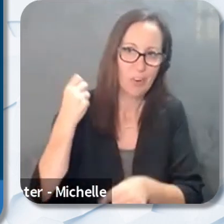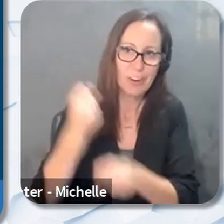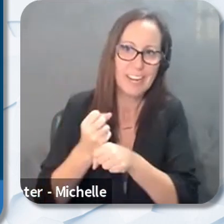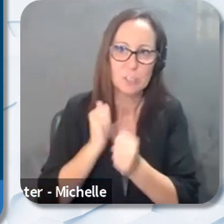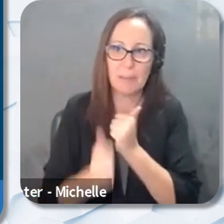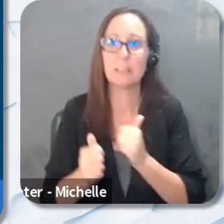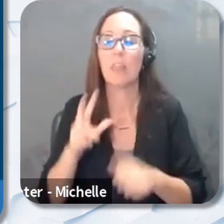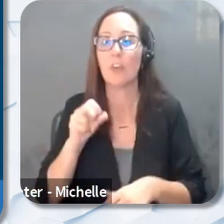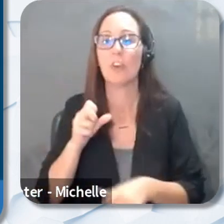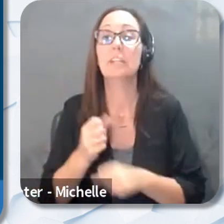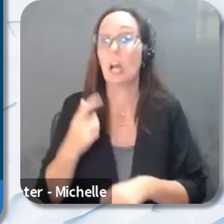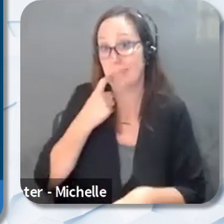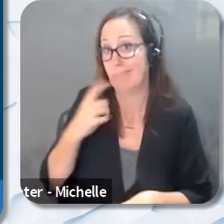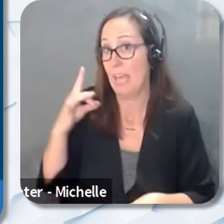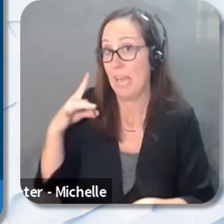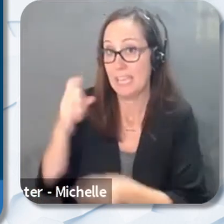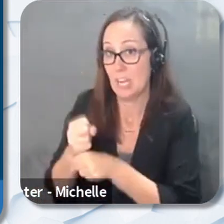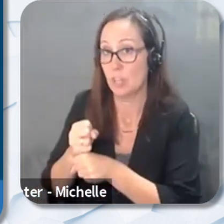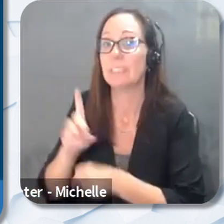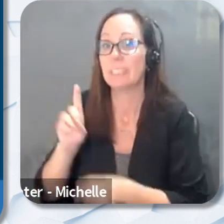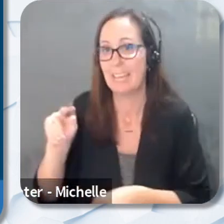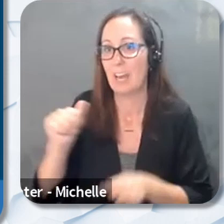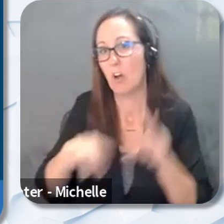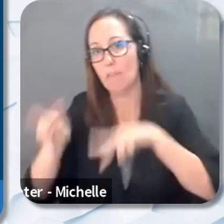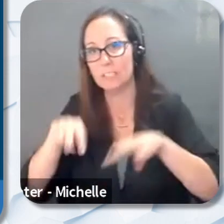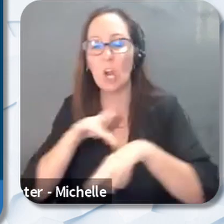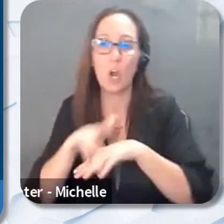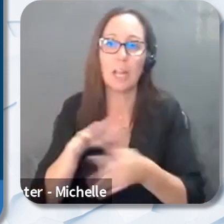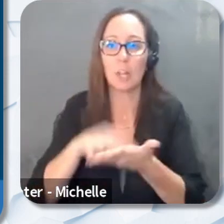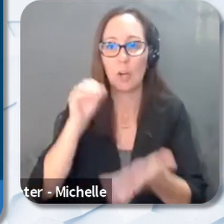the past eight years deanna has overseen early learning in fresno unified school district,